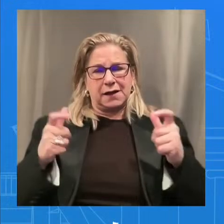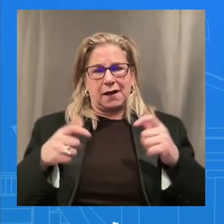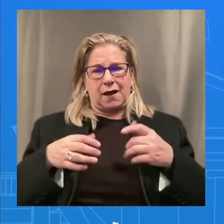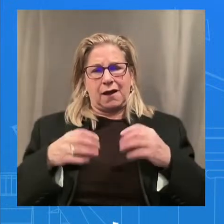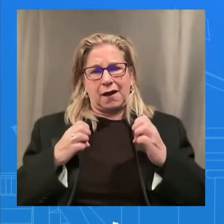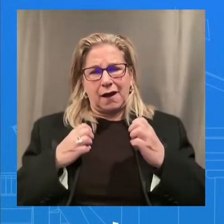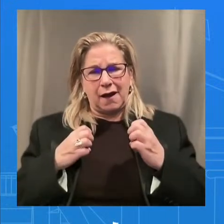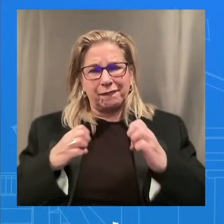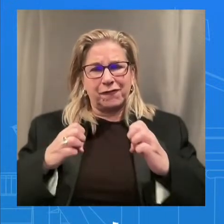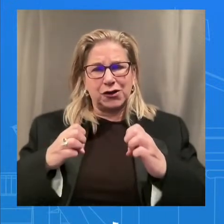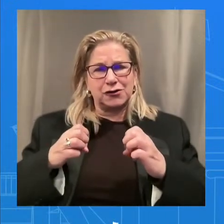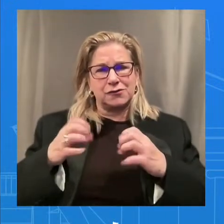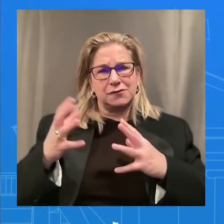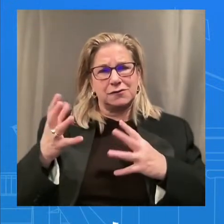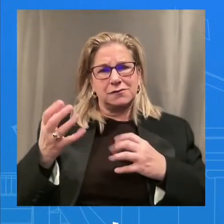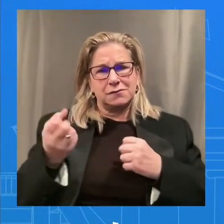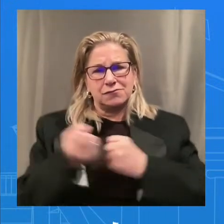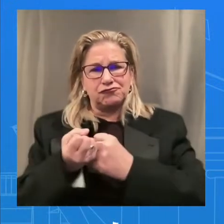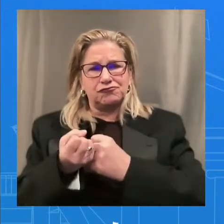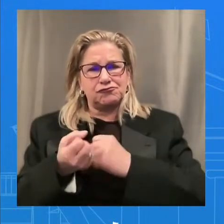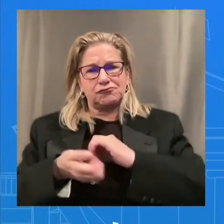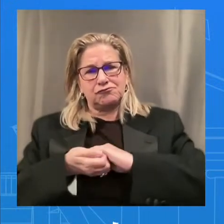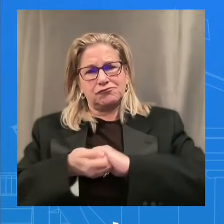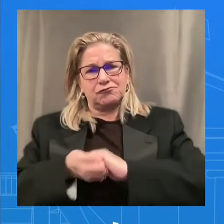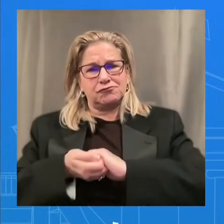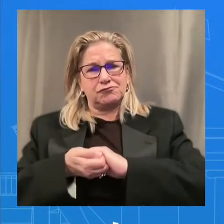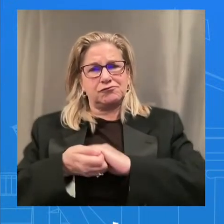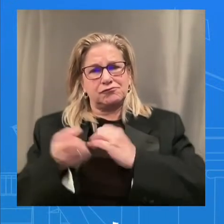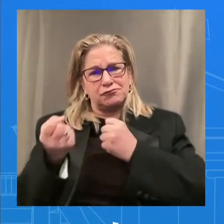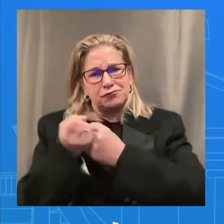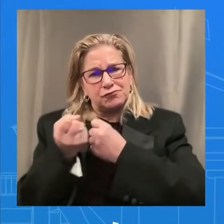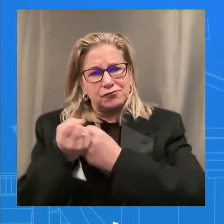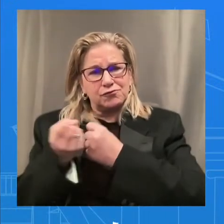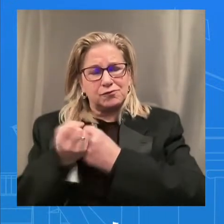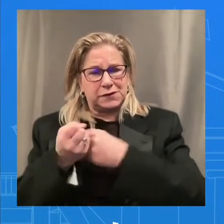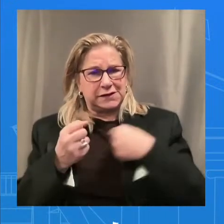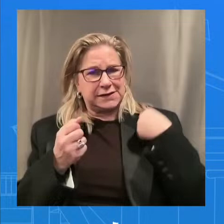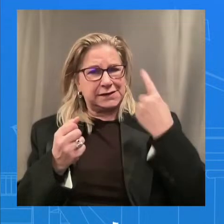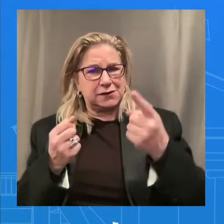it needed to defend itself against a brutal invasion by a much bigger neighbor.